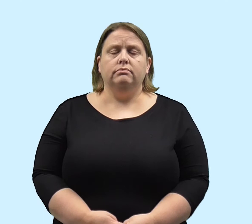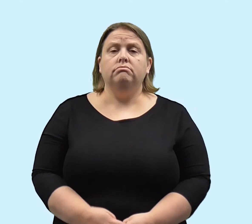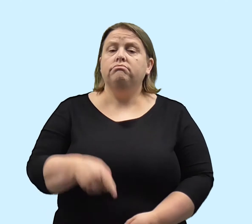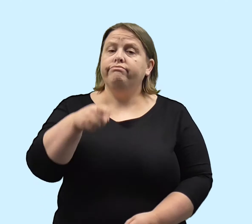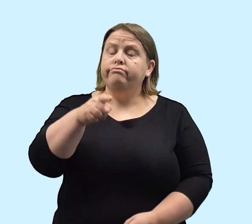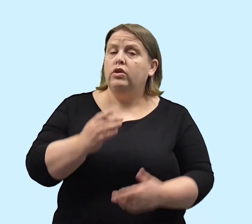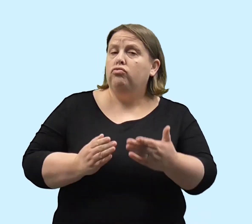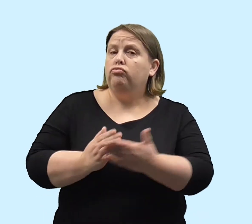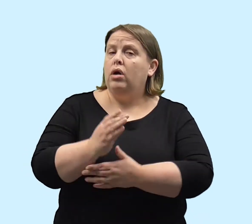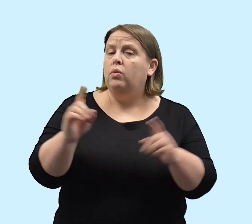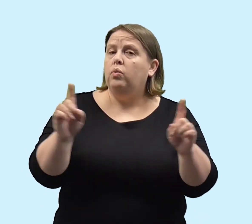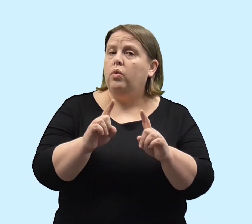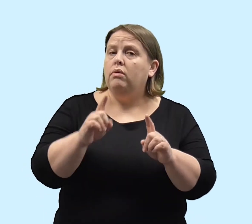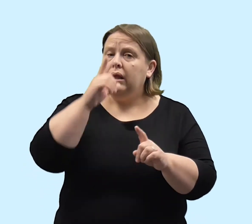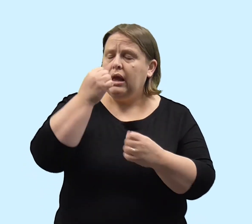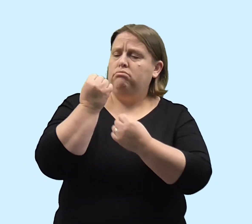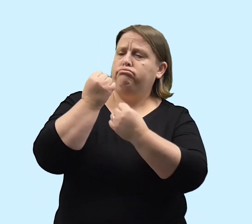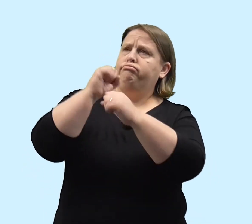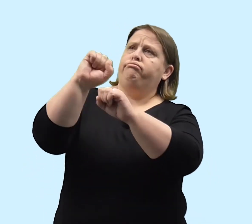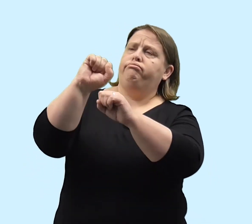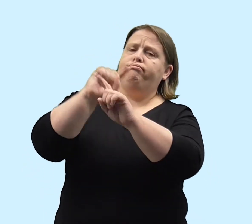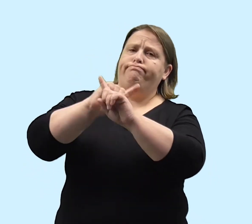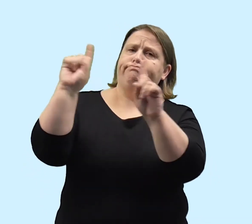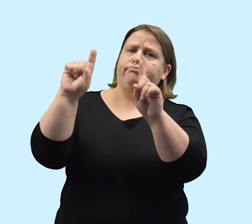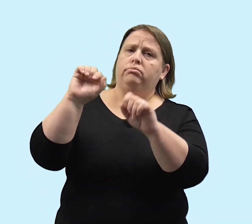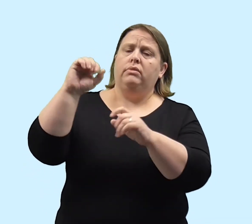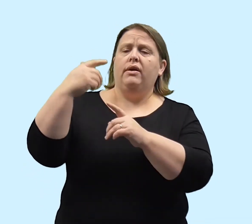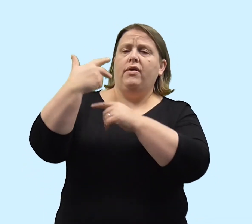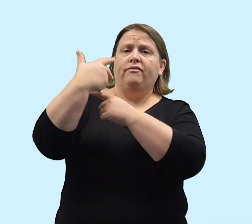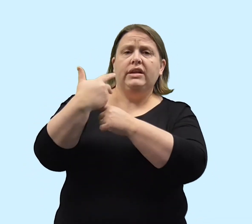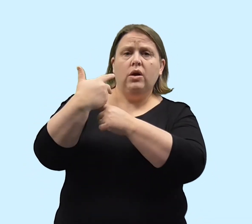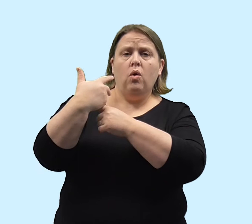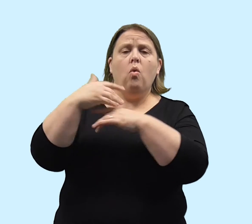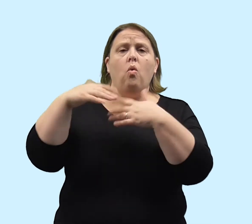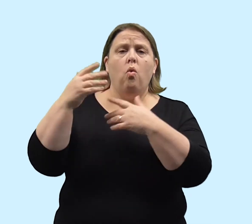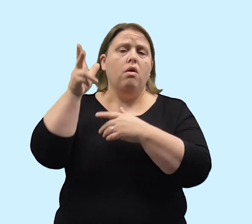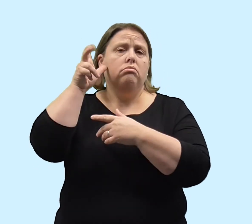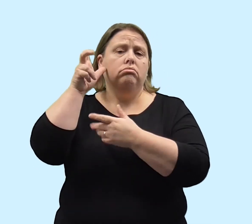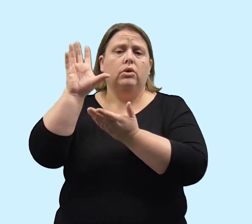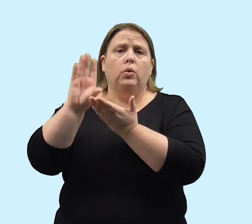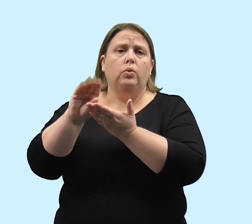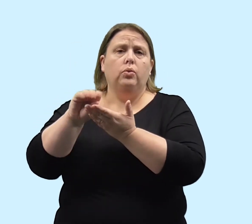You have the right to refuse any video and audio recording